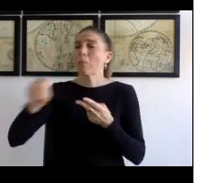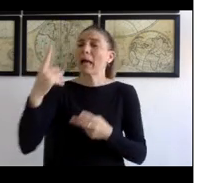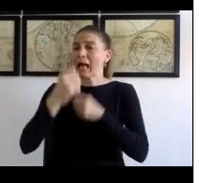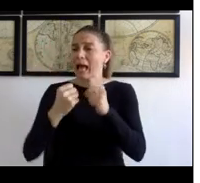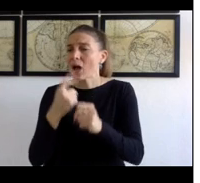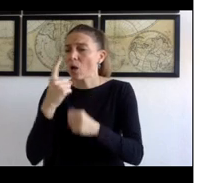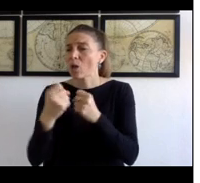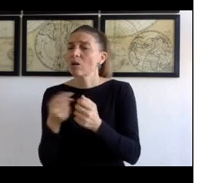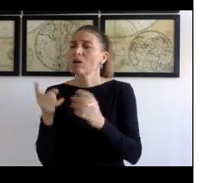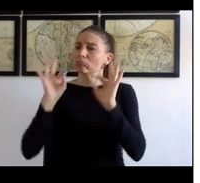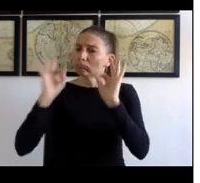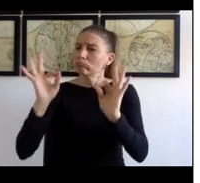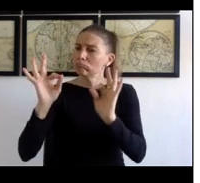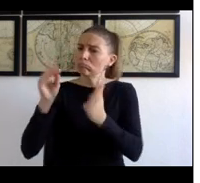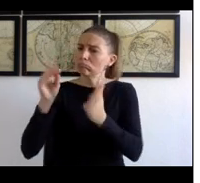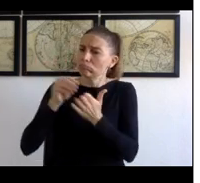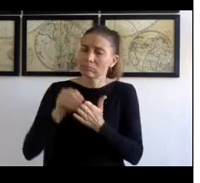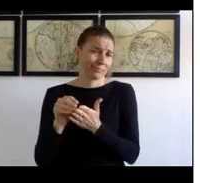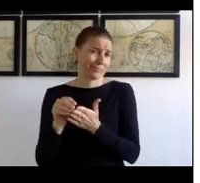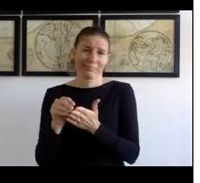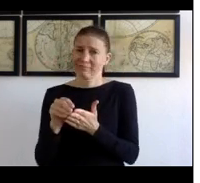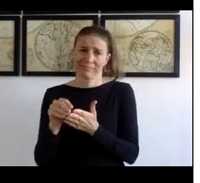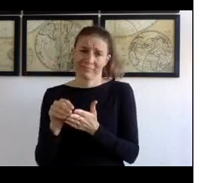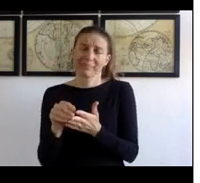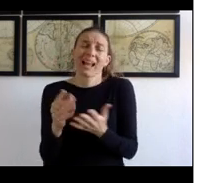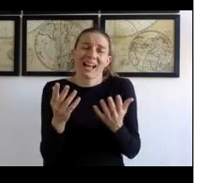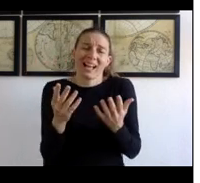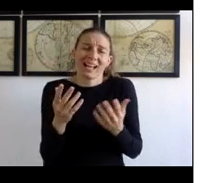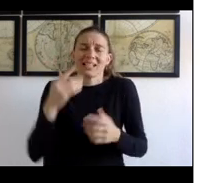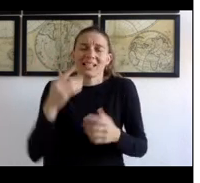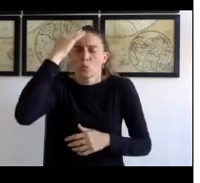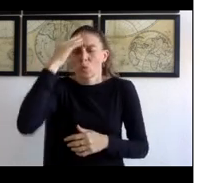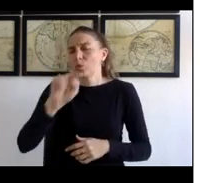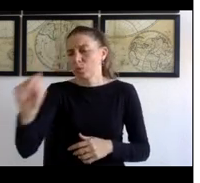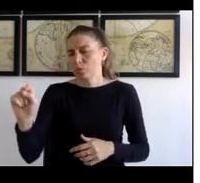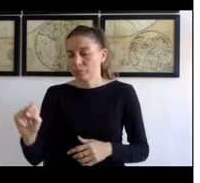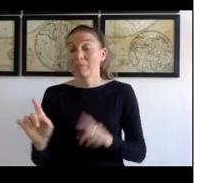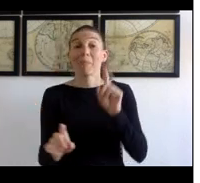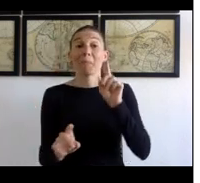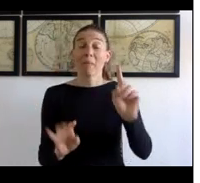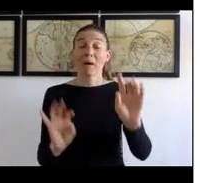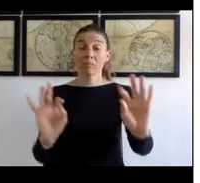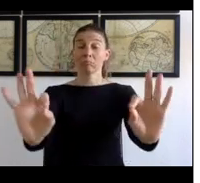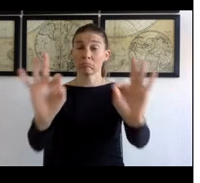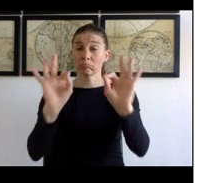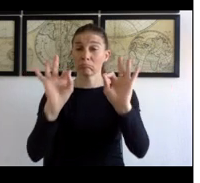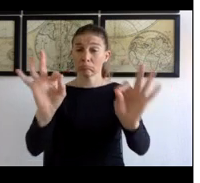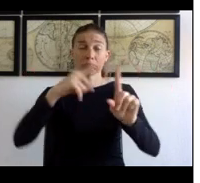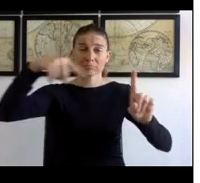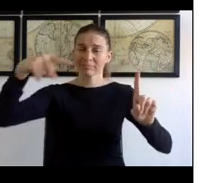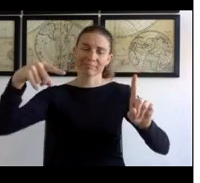We don't have the data to compare with many countries but for selected countries, yes.